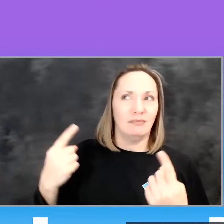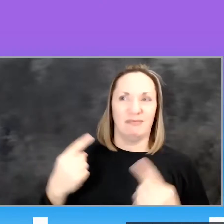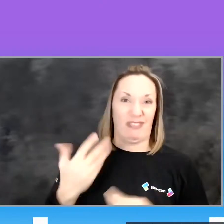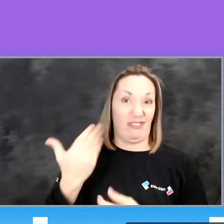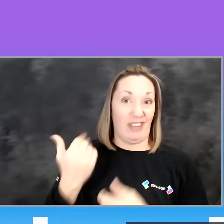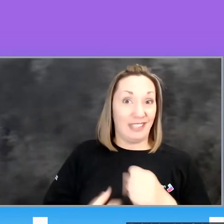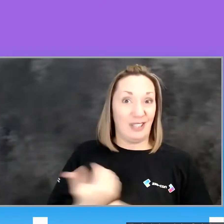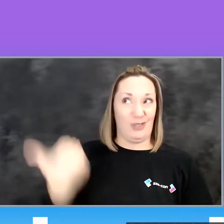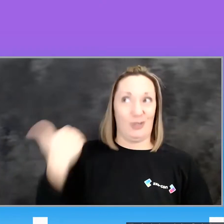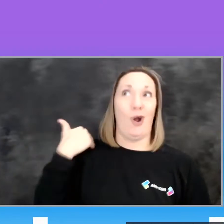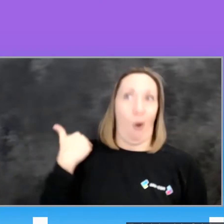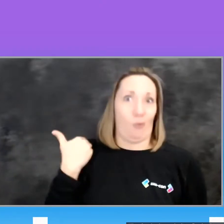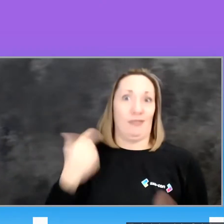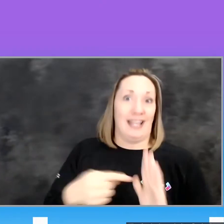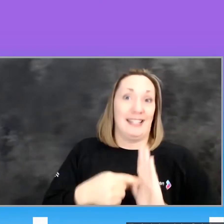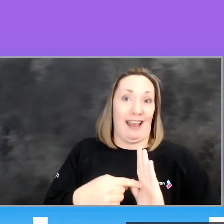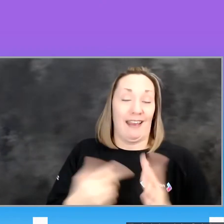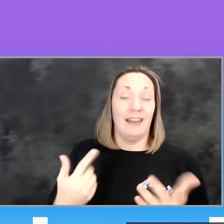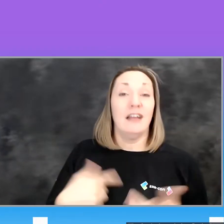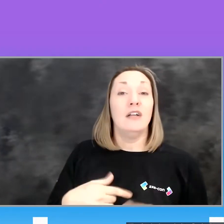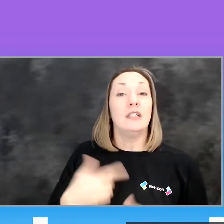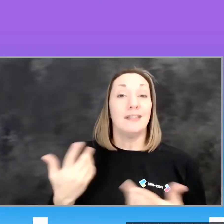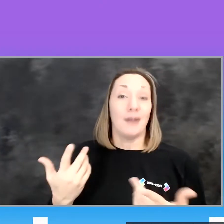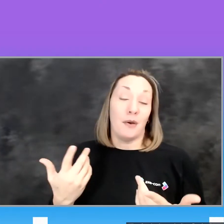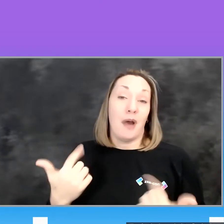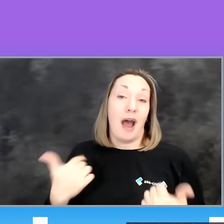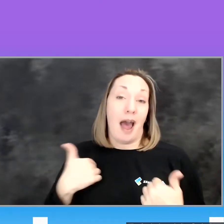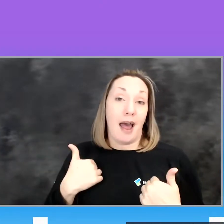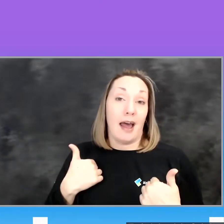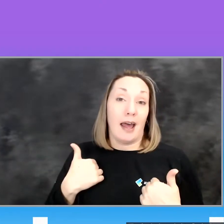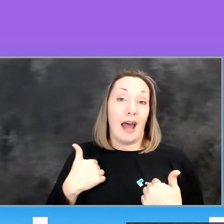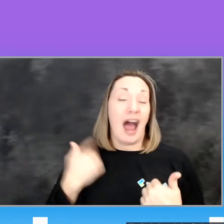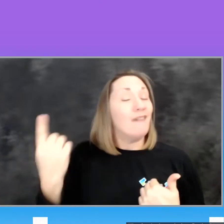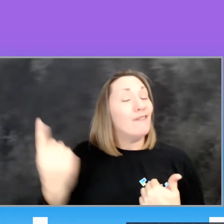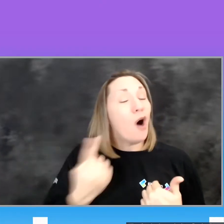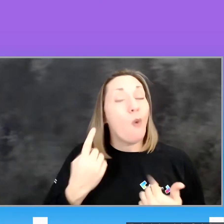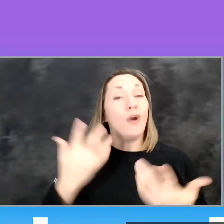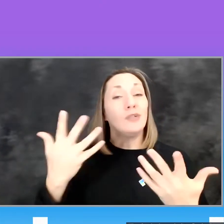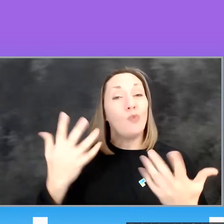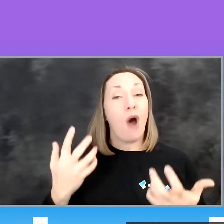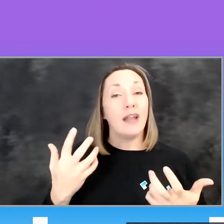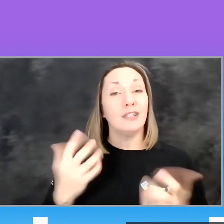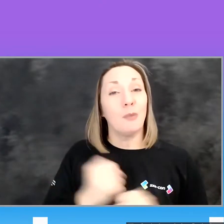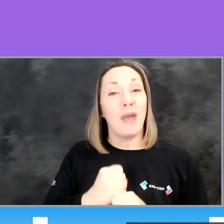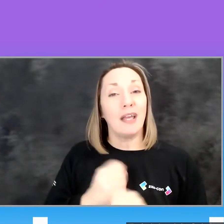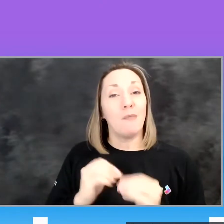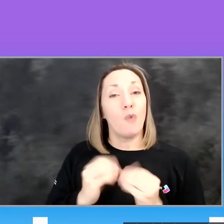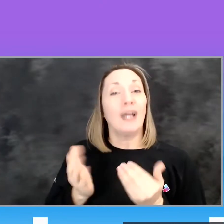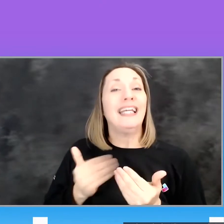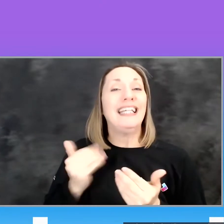in the, you know, 15 years ago, let's say so I, I've always